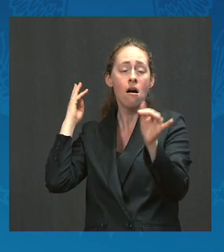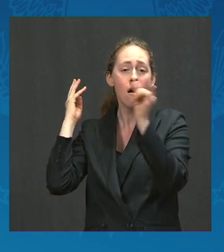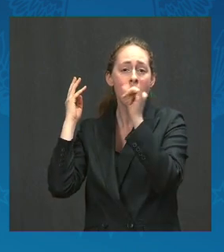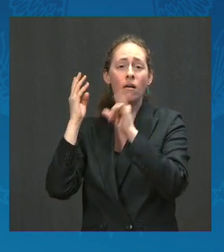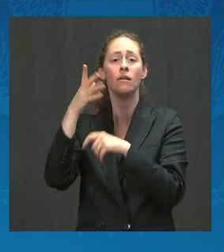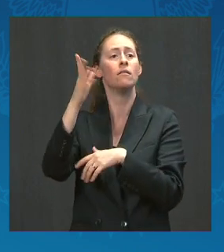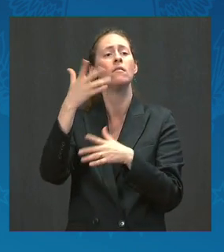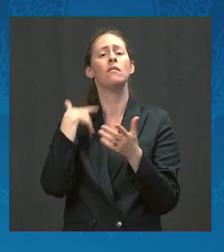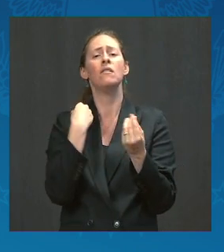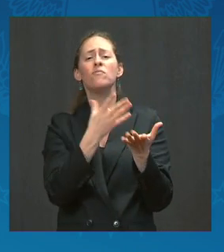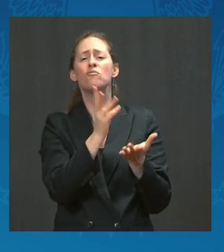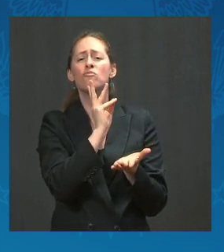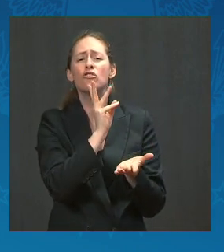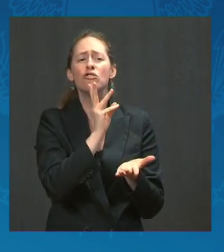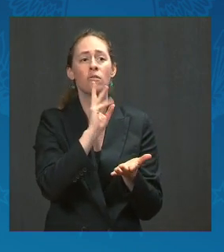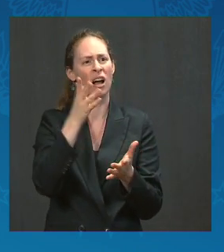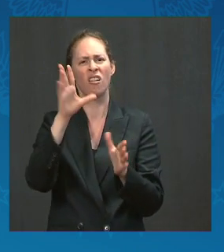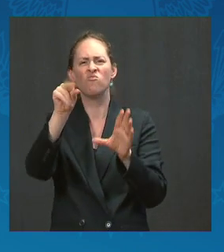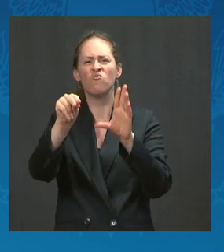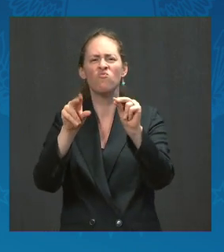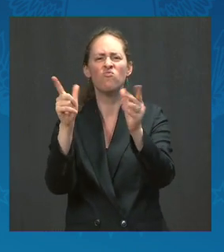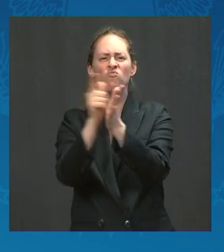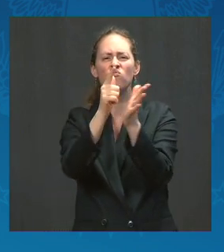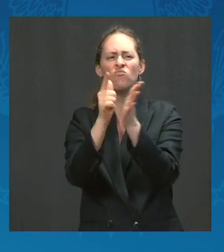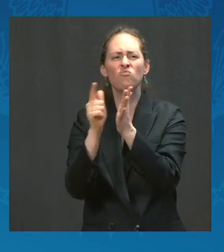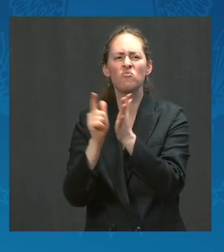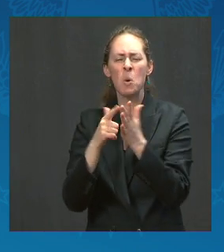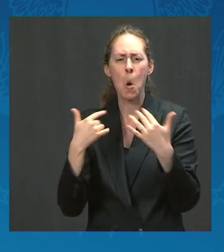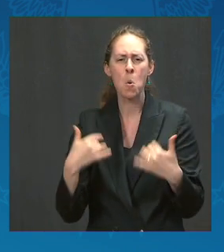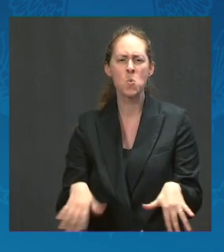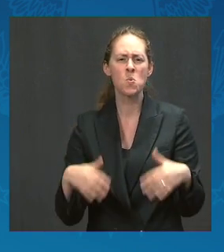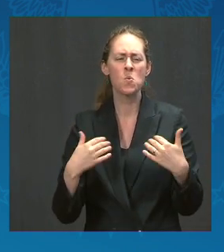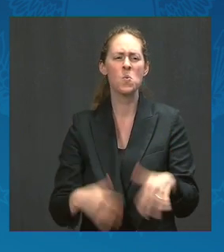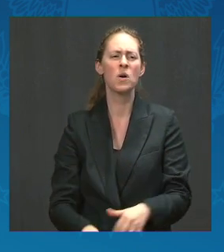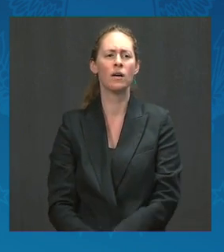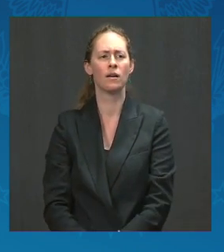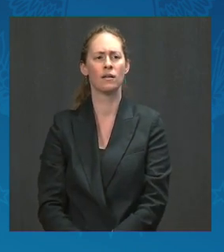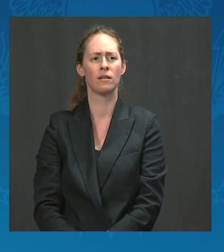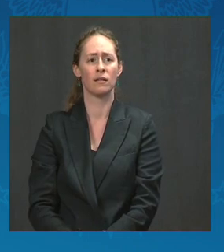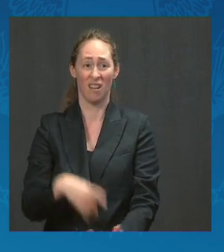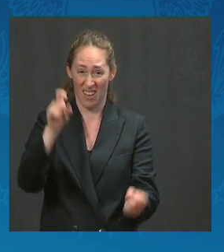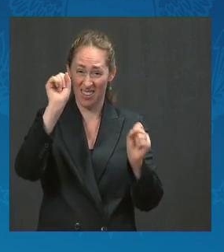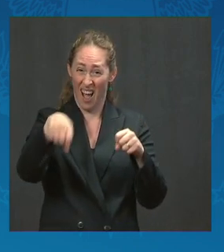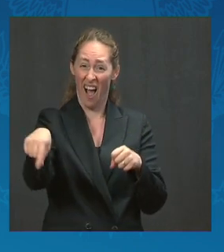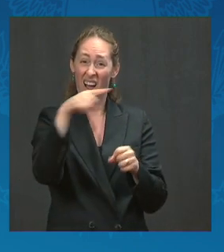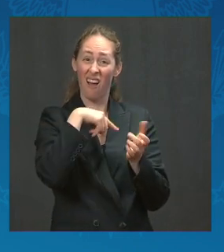But here's the thing. Not everyone can stand in line for hours to vote on election day.